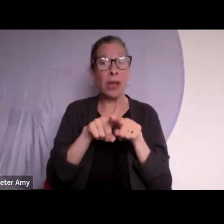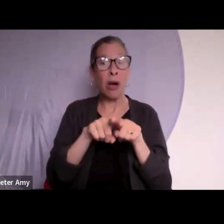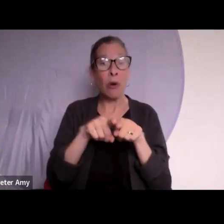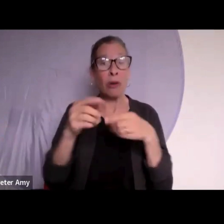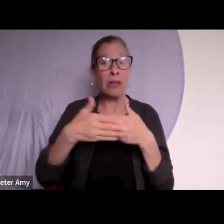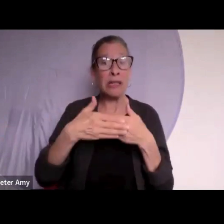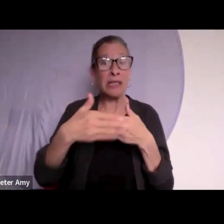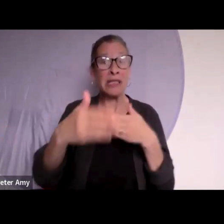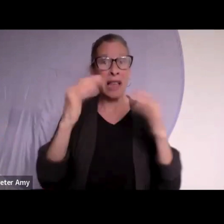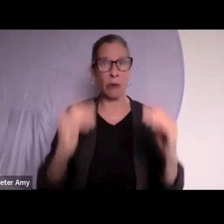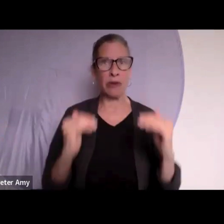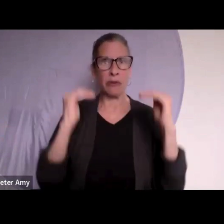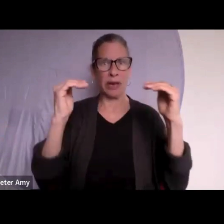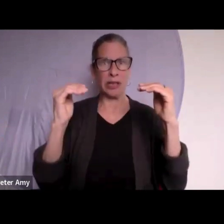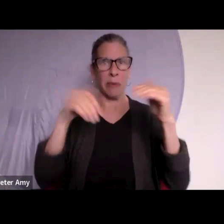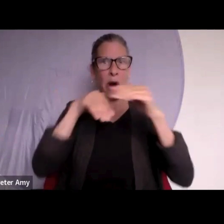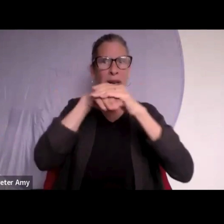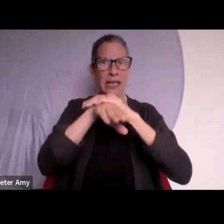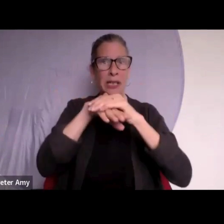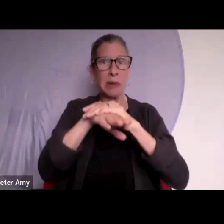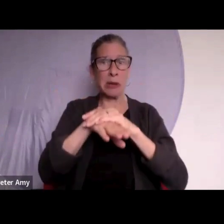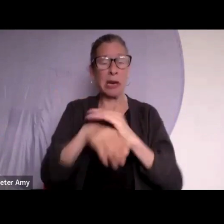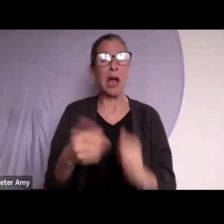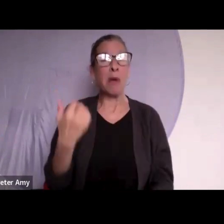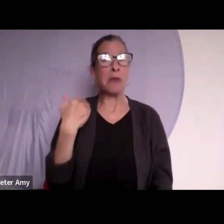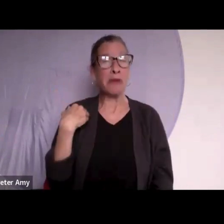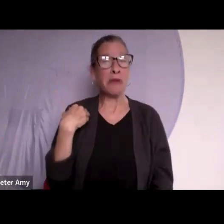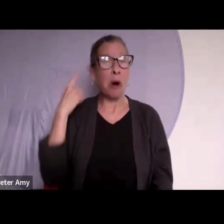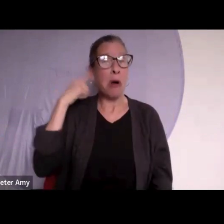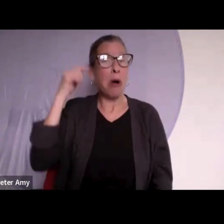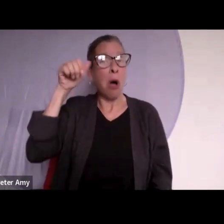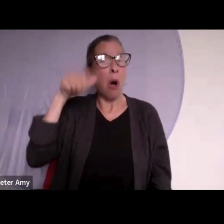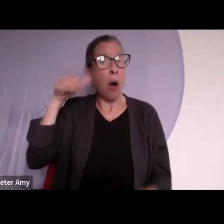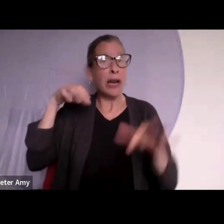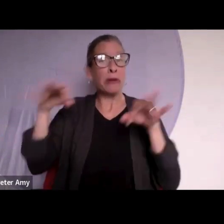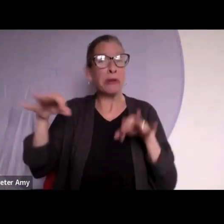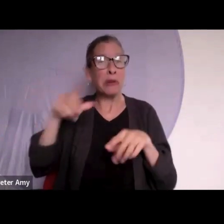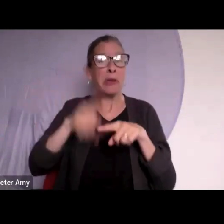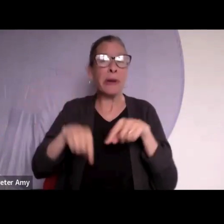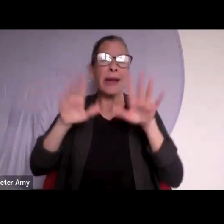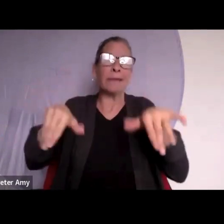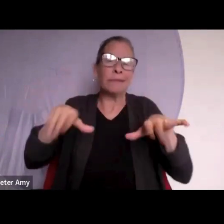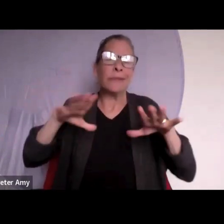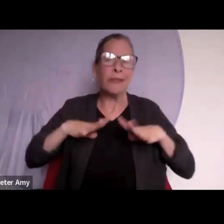and accessibility we used to be like, Okay, you can't do audio description font. Now, we got in trouble for that. And it's all